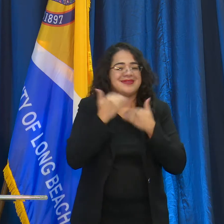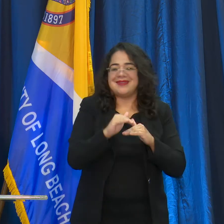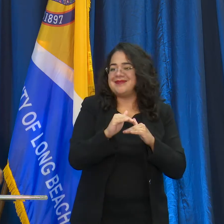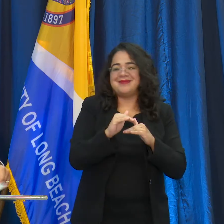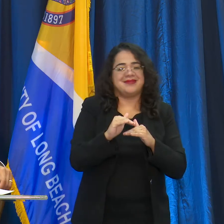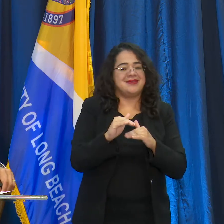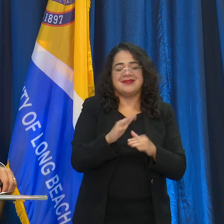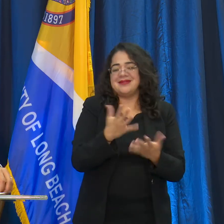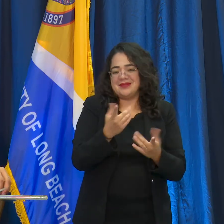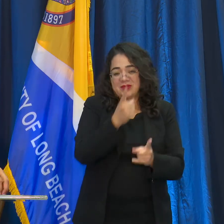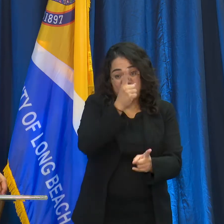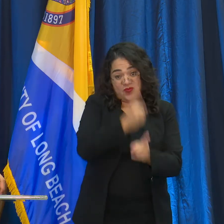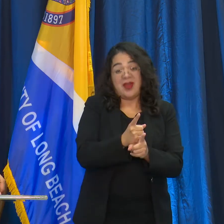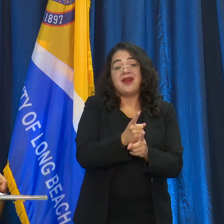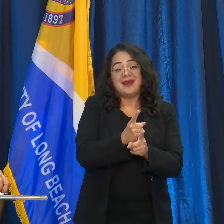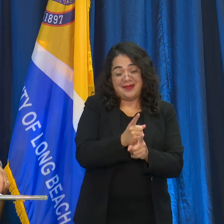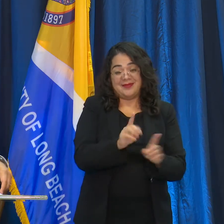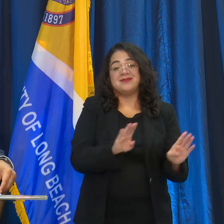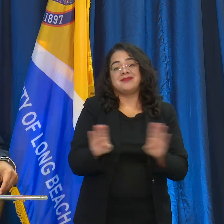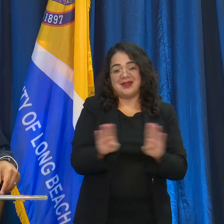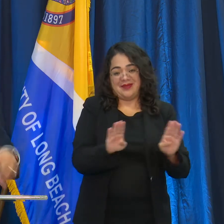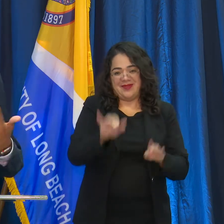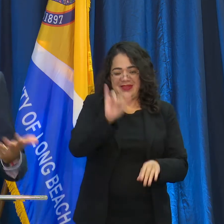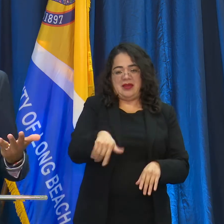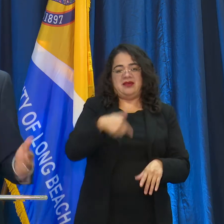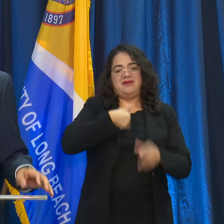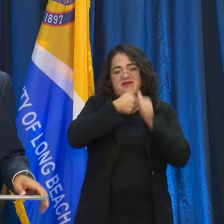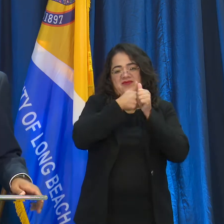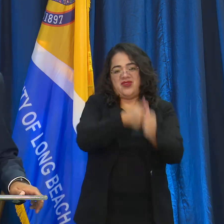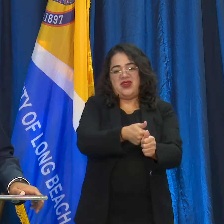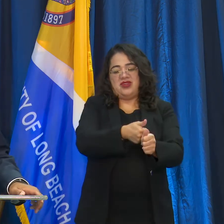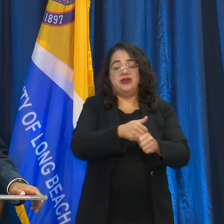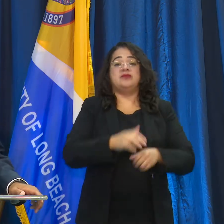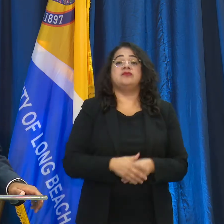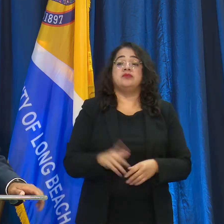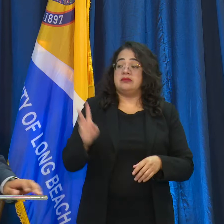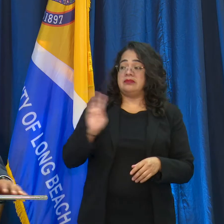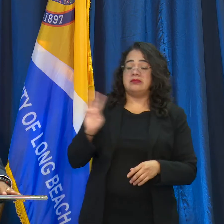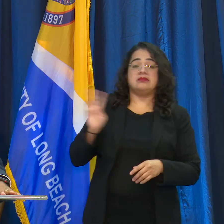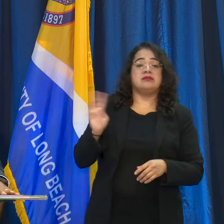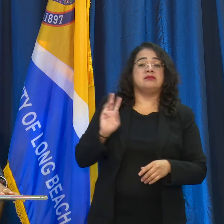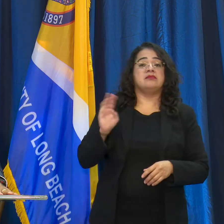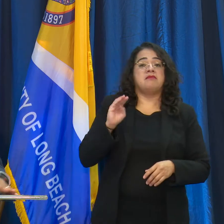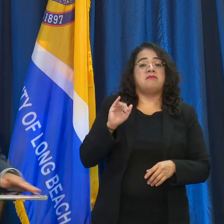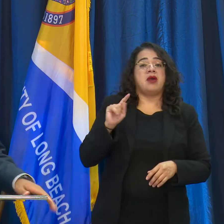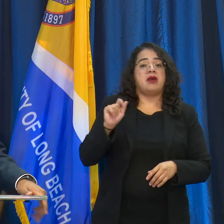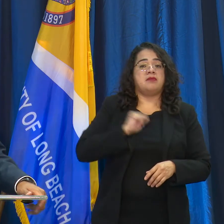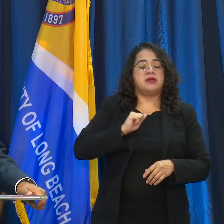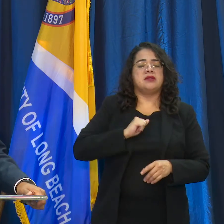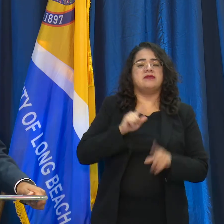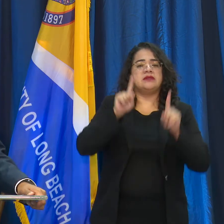We also both tested negative recently, of course as a precaution.